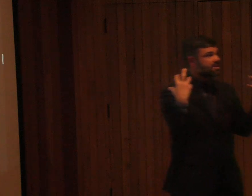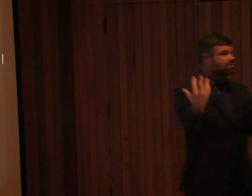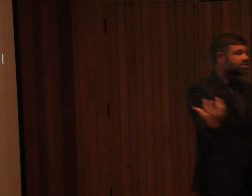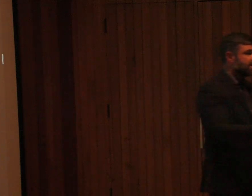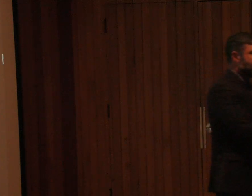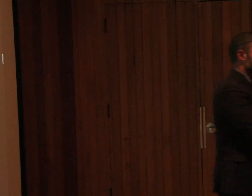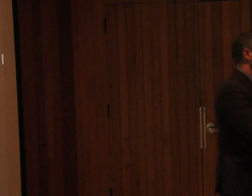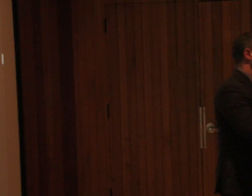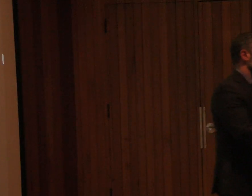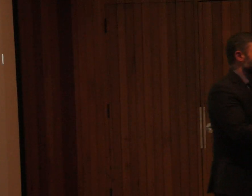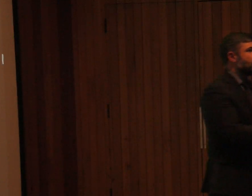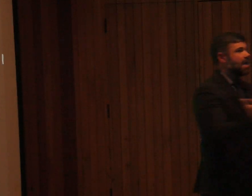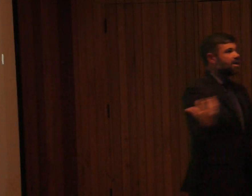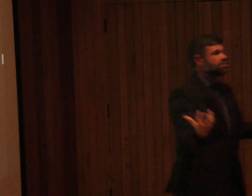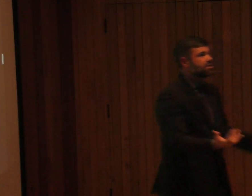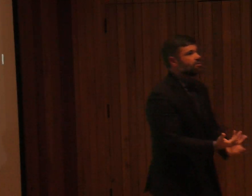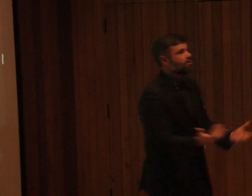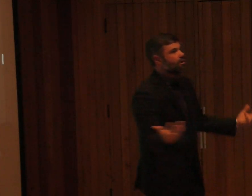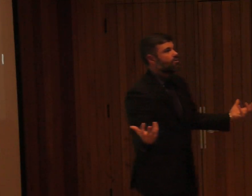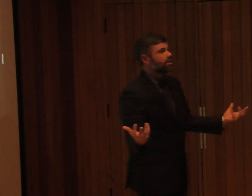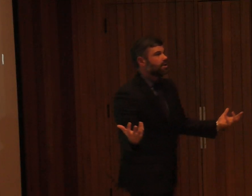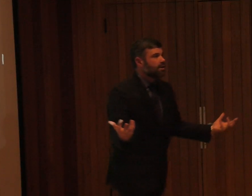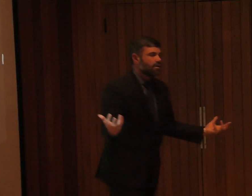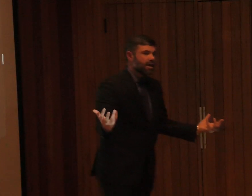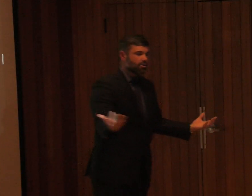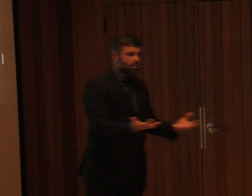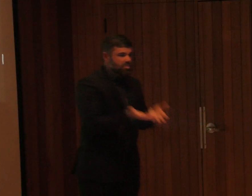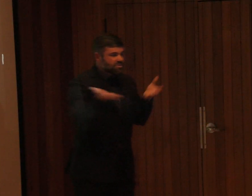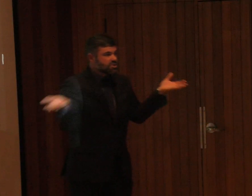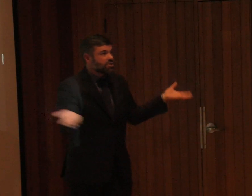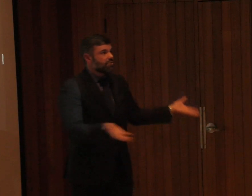because she can't imagine her own position